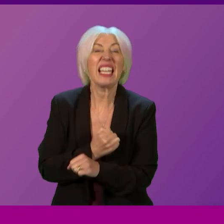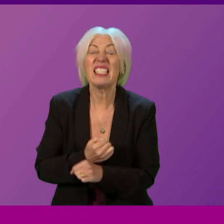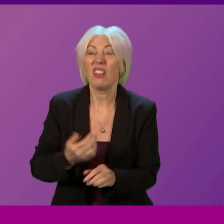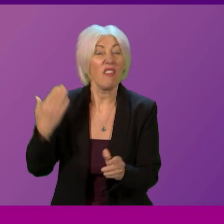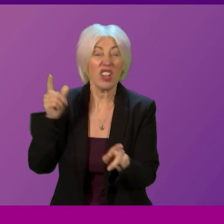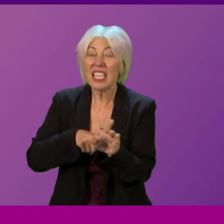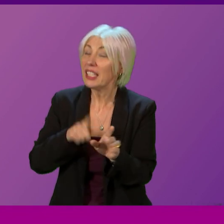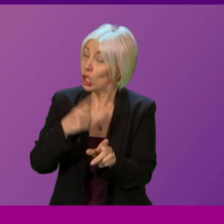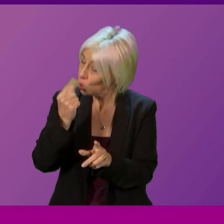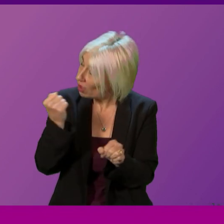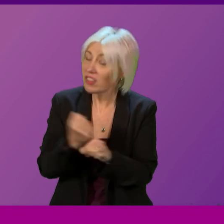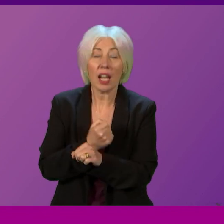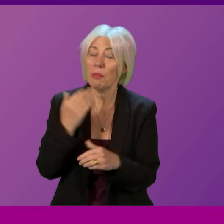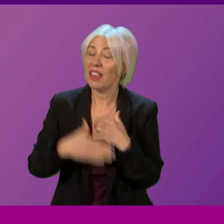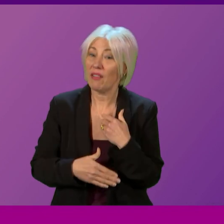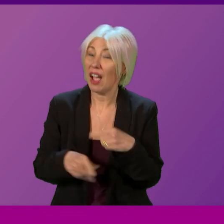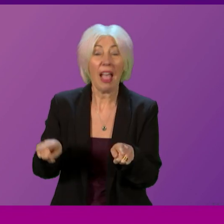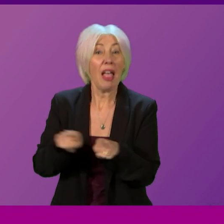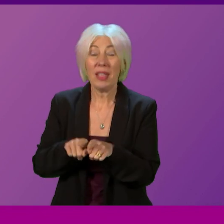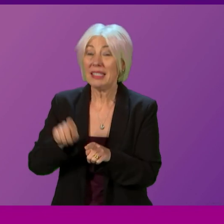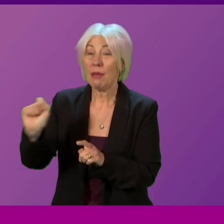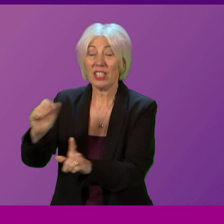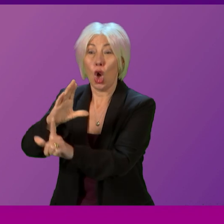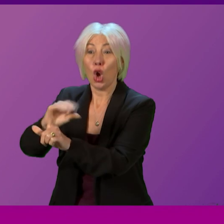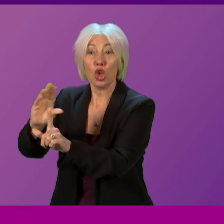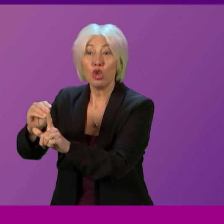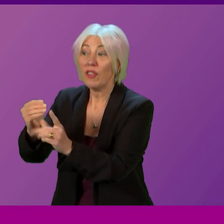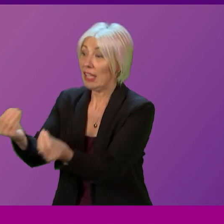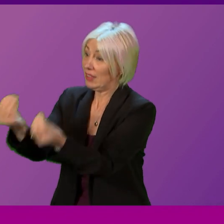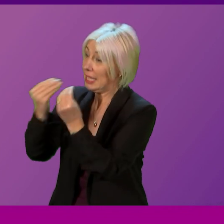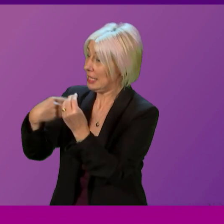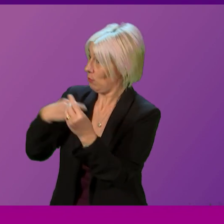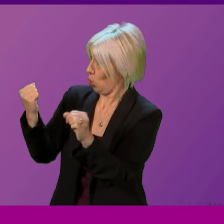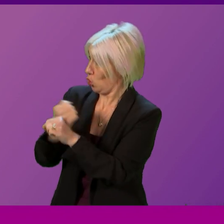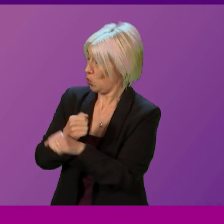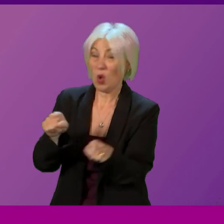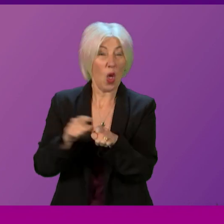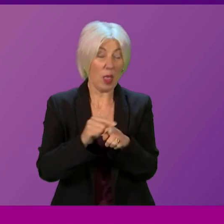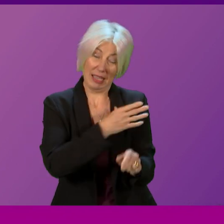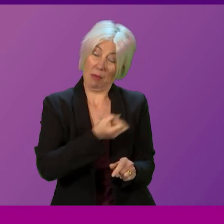Just as I will take no lessons about the founding principles of the national health service